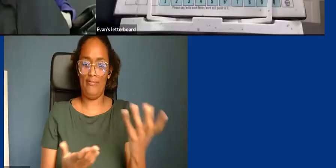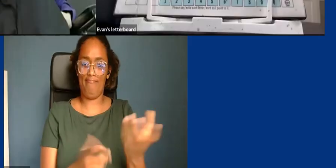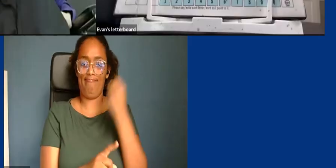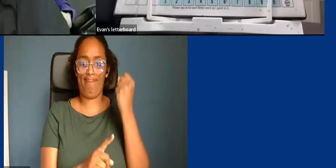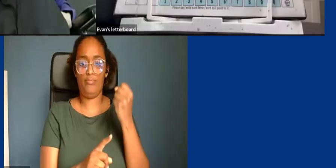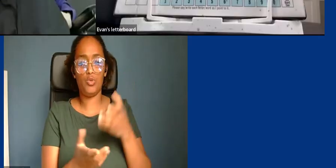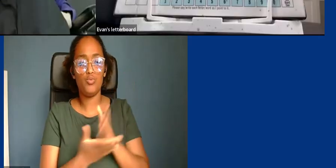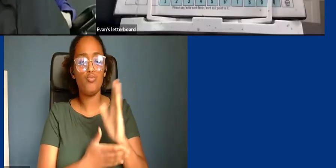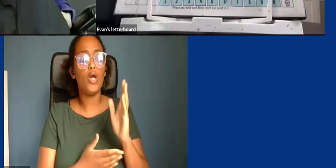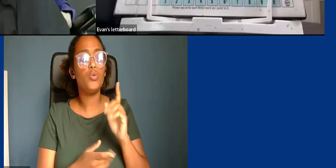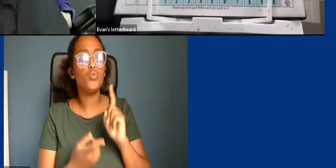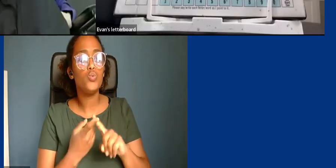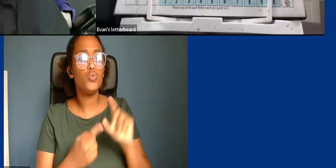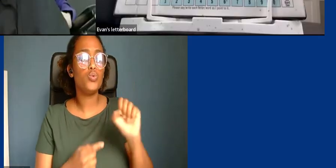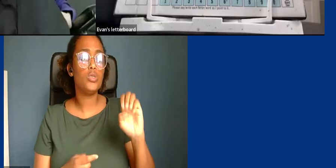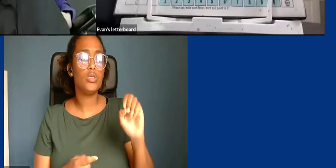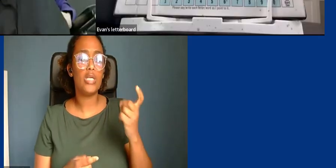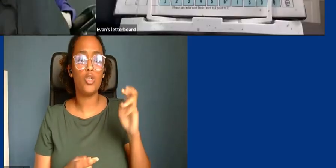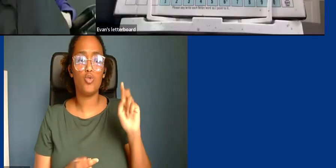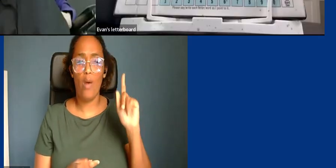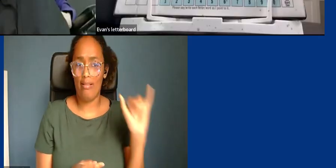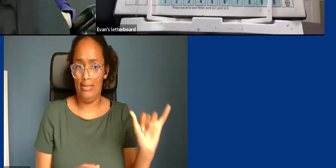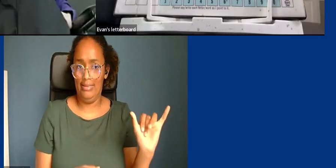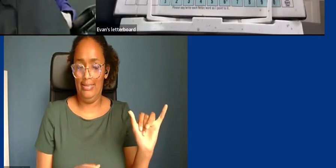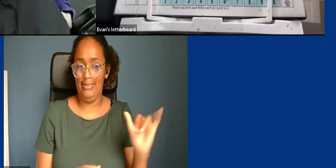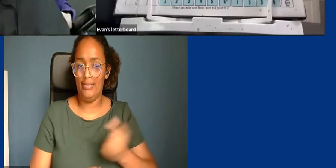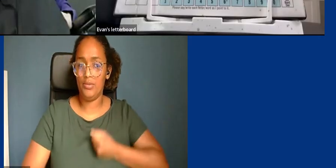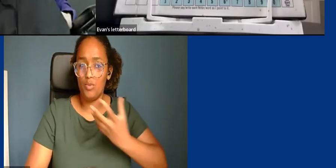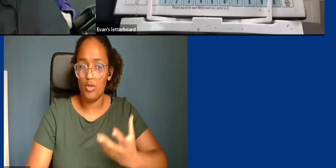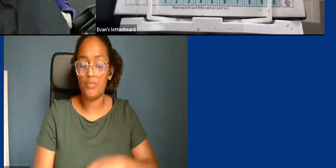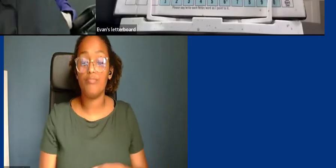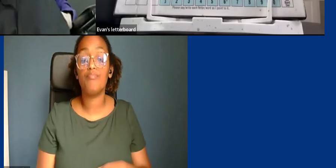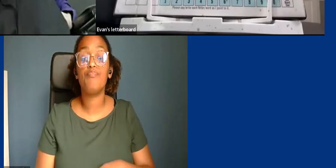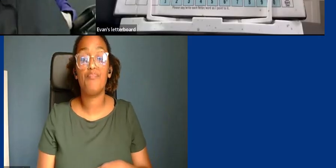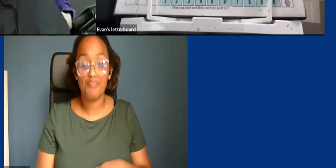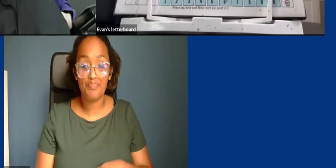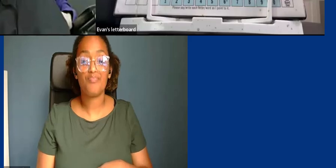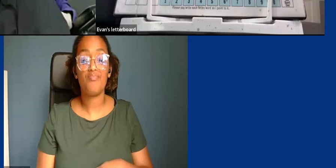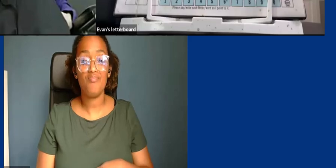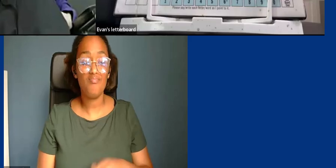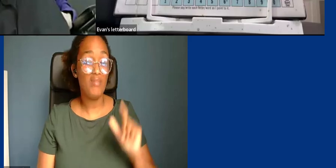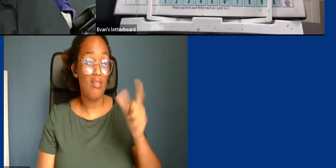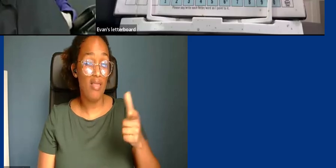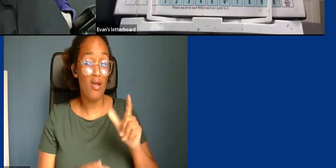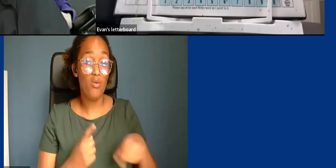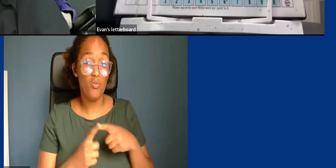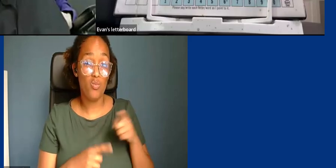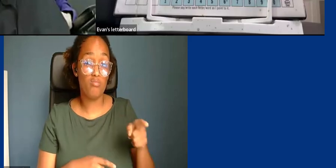Likewise, when Abbott and her husband had a miscarriage, one of her relatives engaged